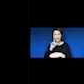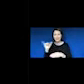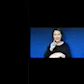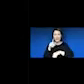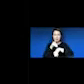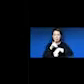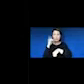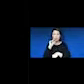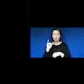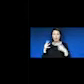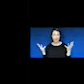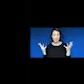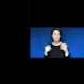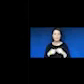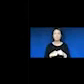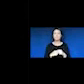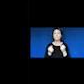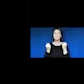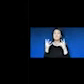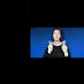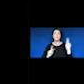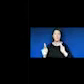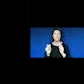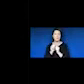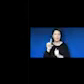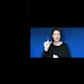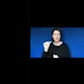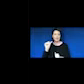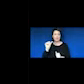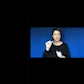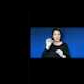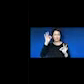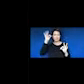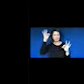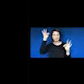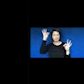So many individuals with disabilities that we work with have no idea about the vast number